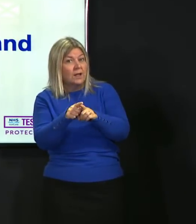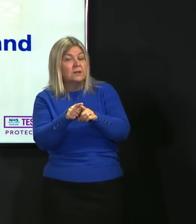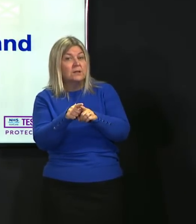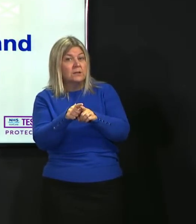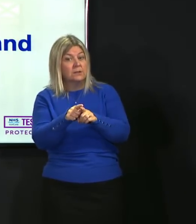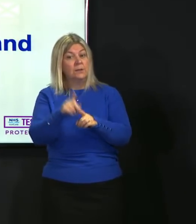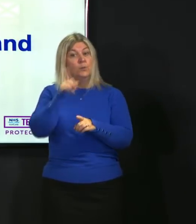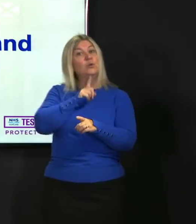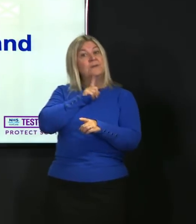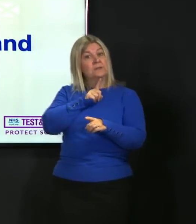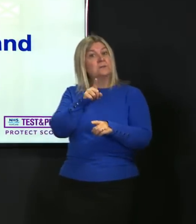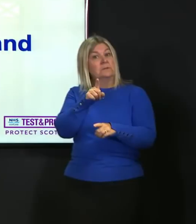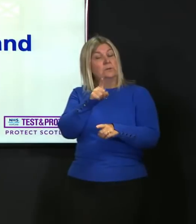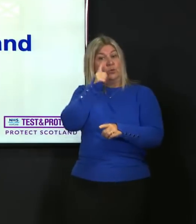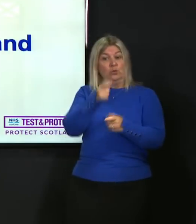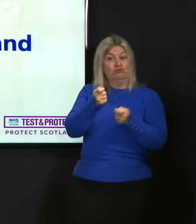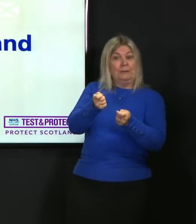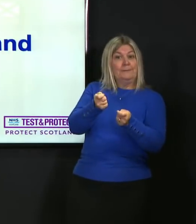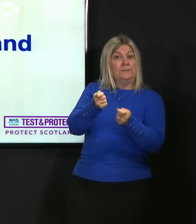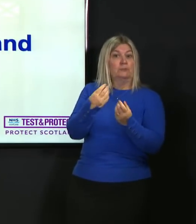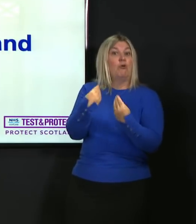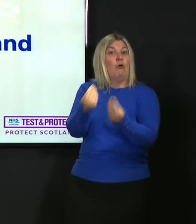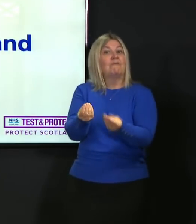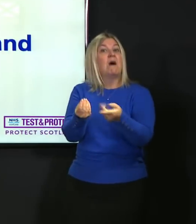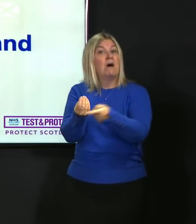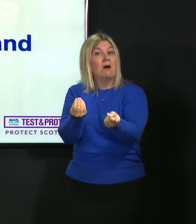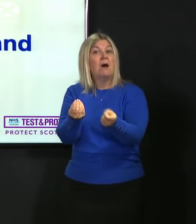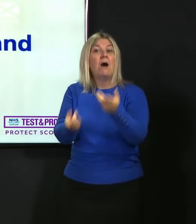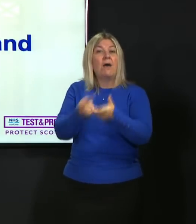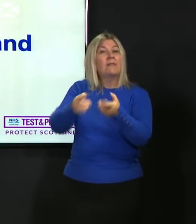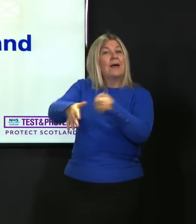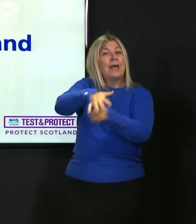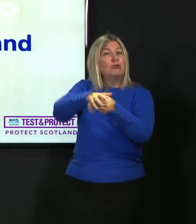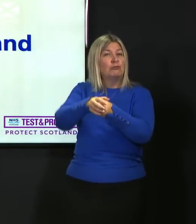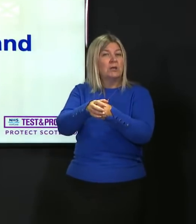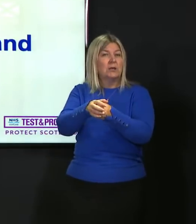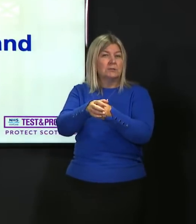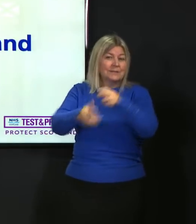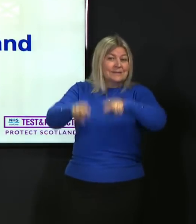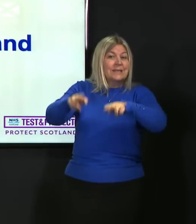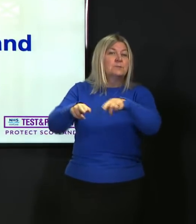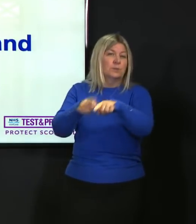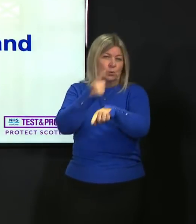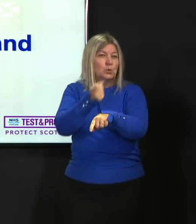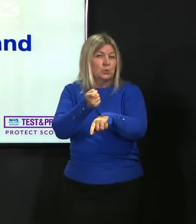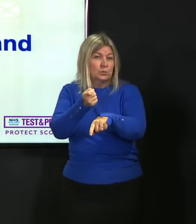lady to have treatment offered in other areas of assessment. And I think it would be very important